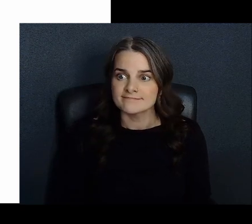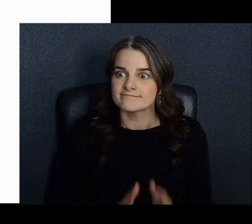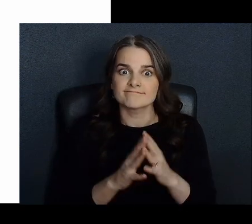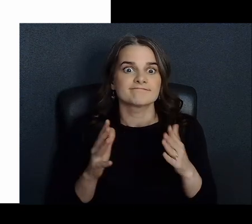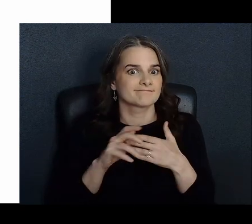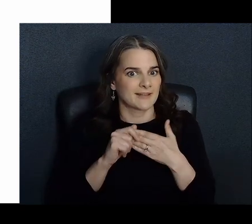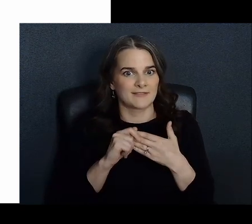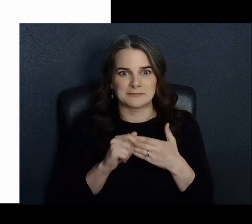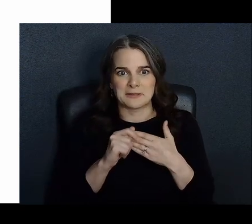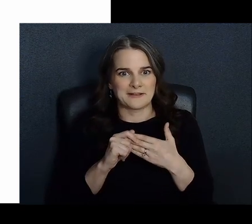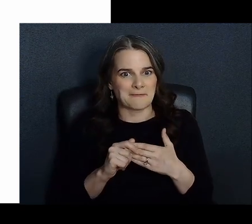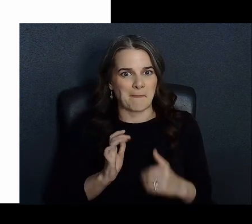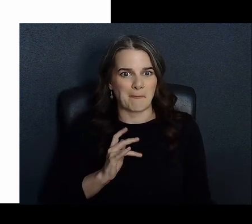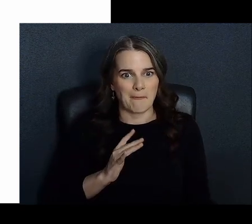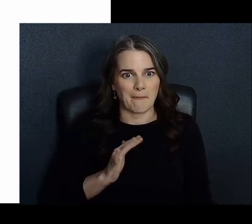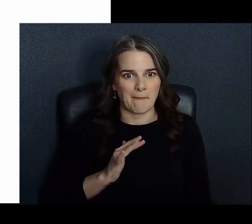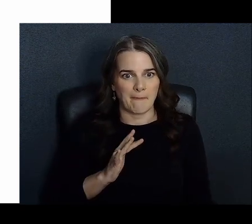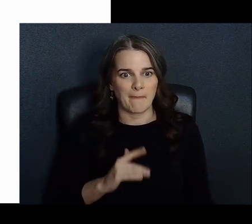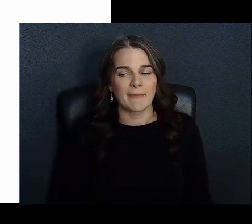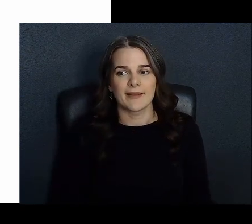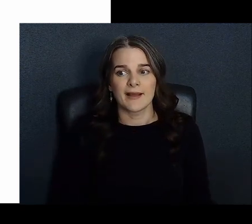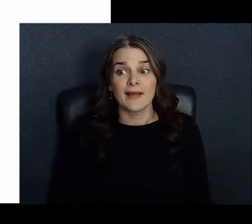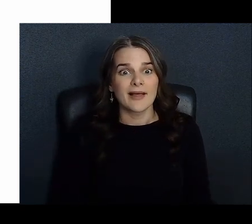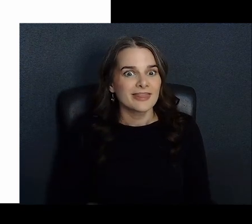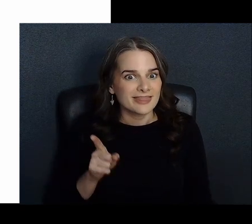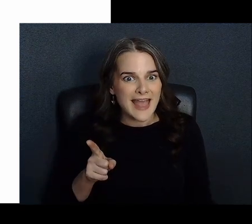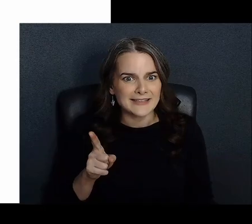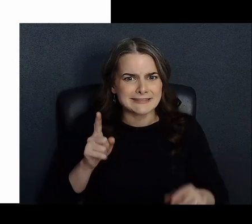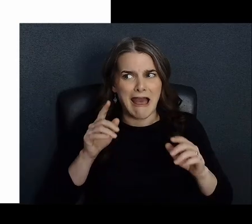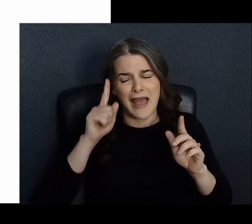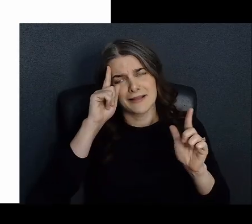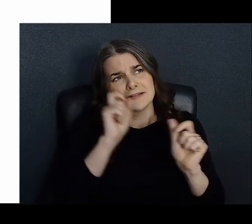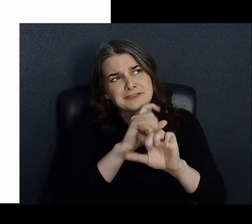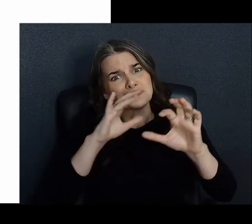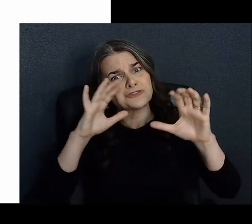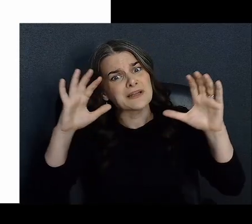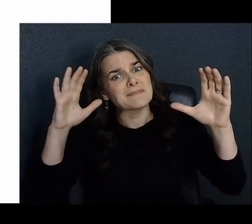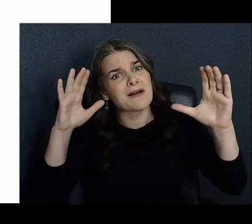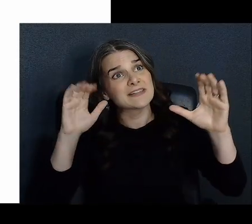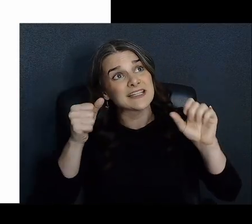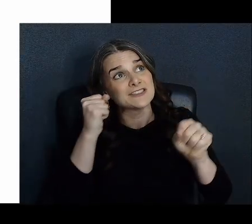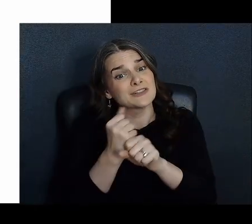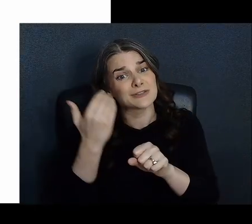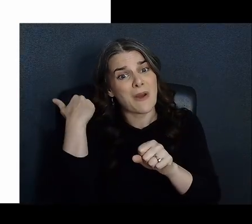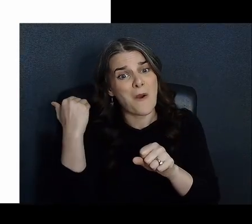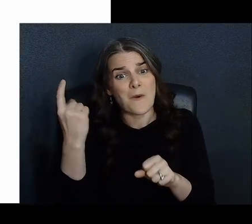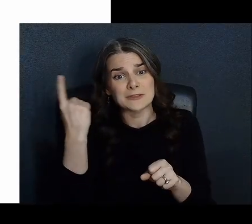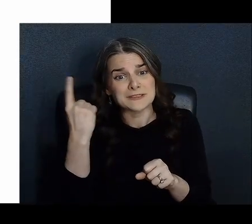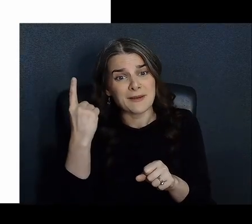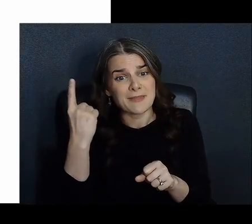This is something that was something I dreamed of maybe 10 years ago, that they would have something portable that can do the OCR.